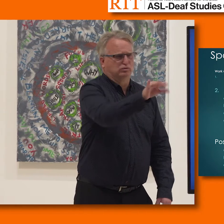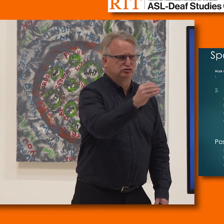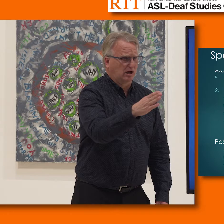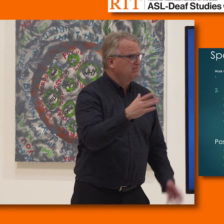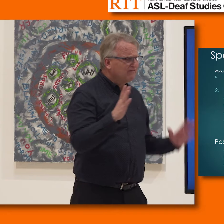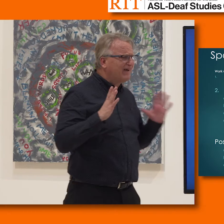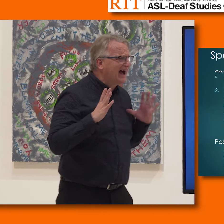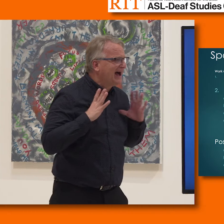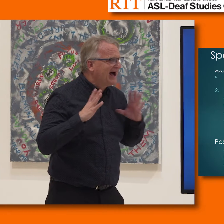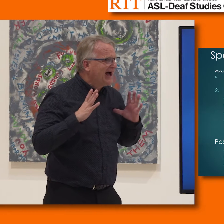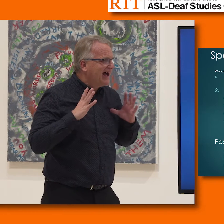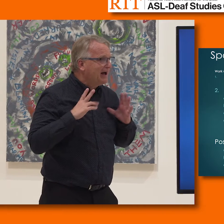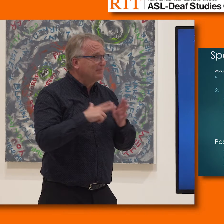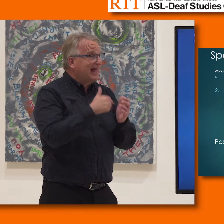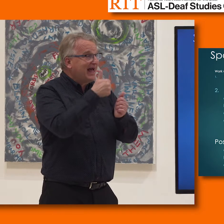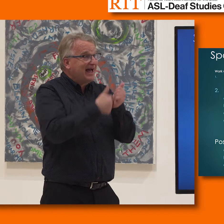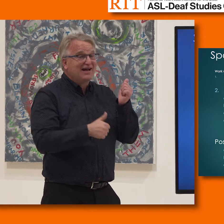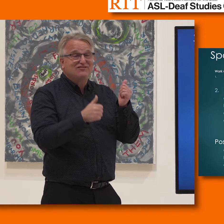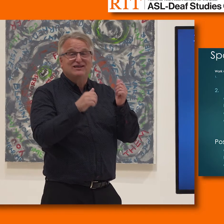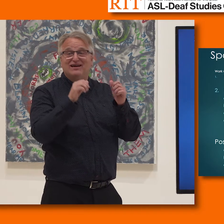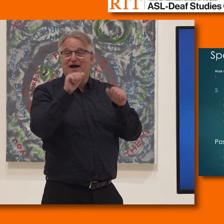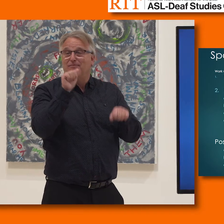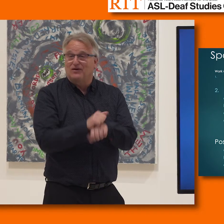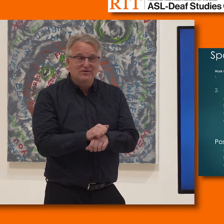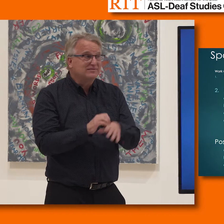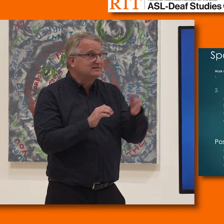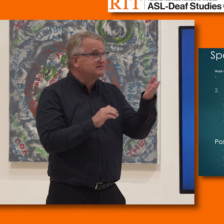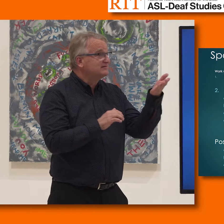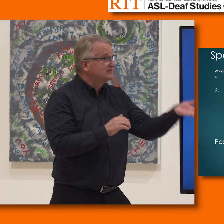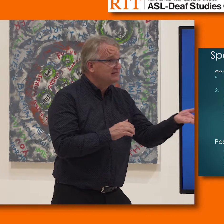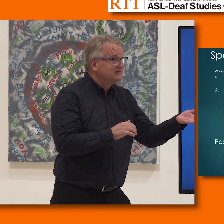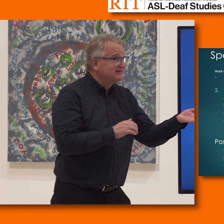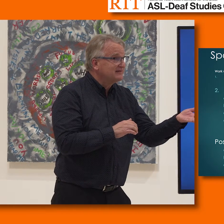and I want to work with you to make sure you understand." Some Deaf people may not want that.